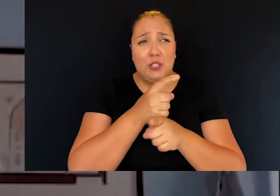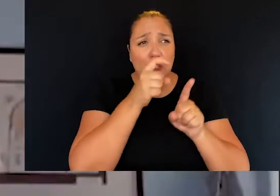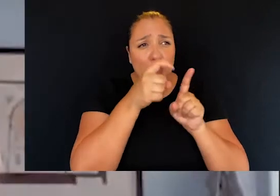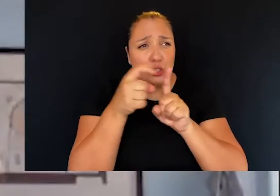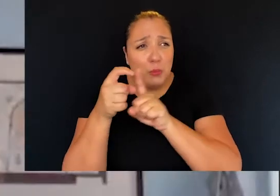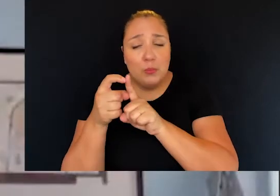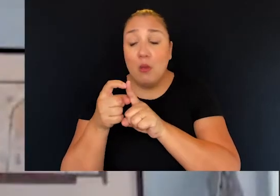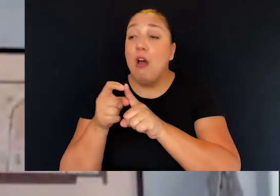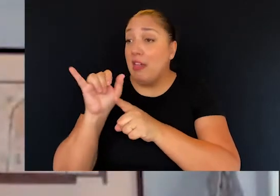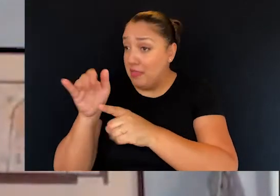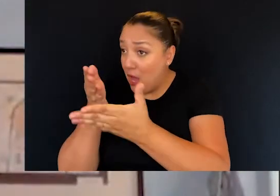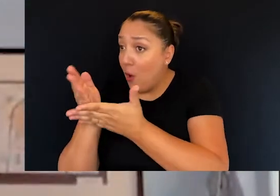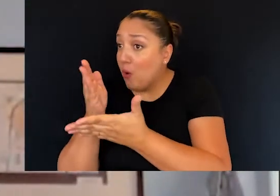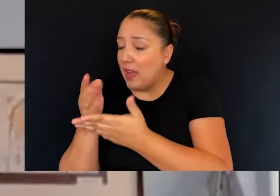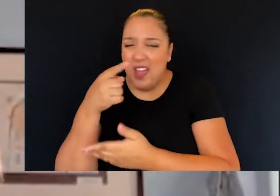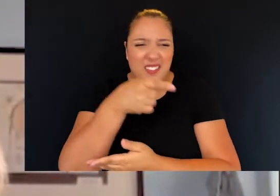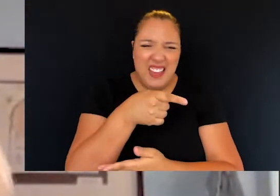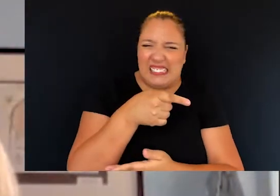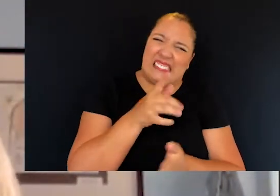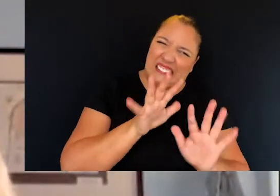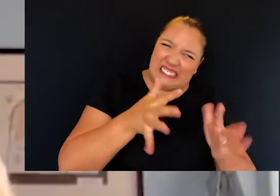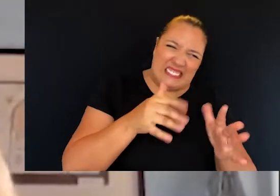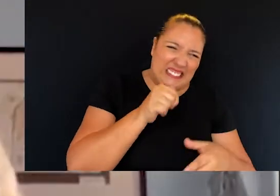But I do tend to definitely bring it up